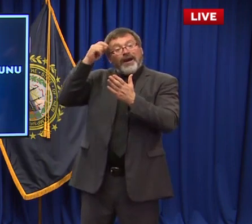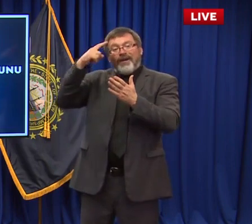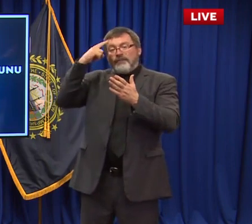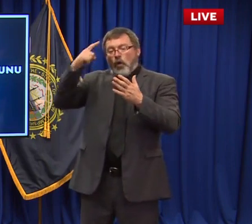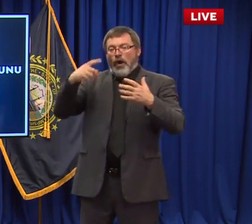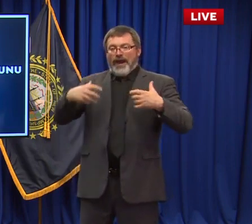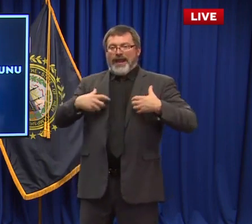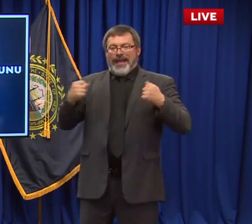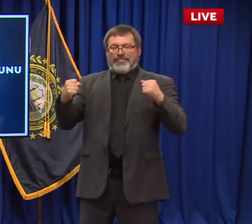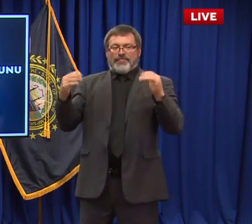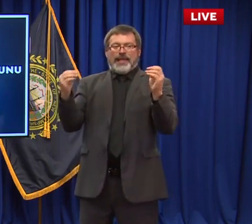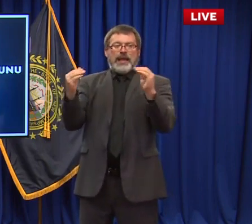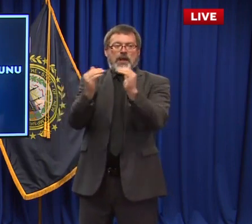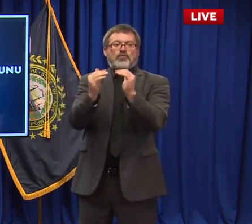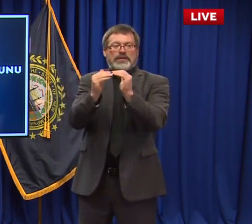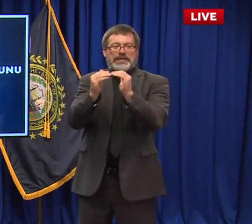DO NOT QUOTE ON THE DATE.